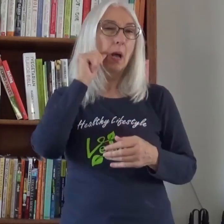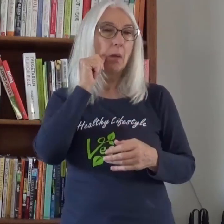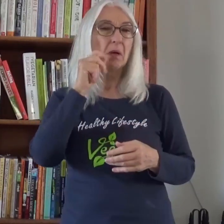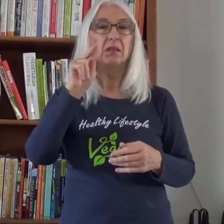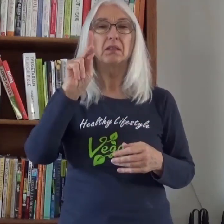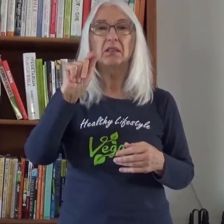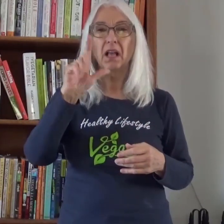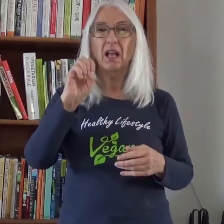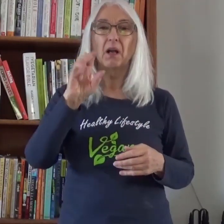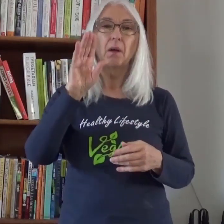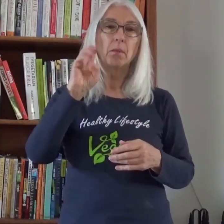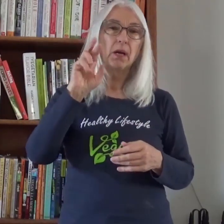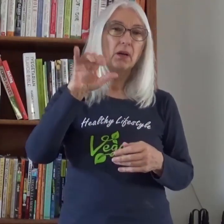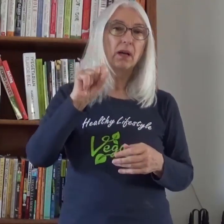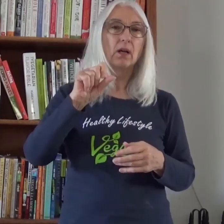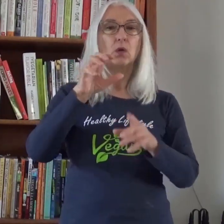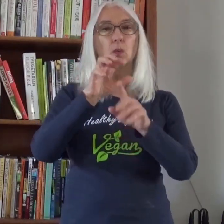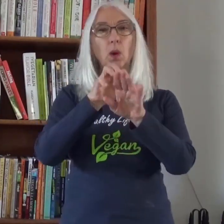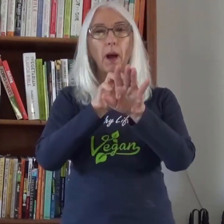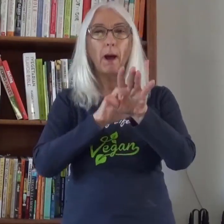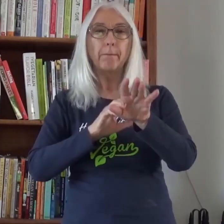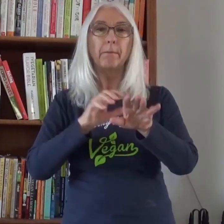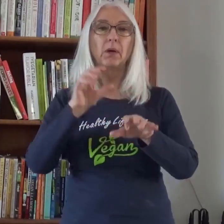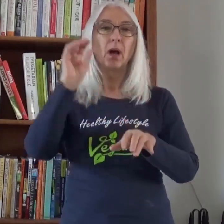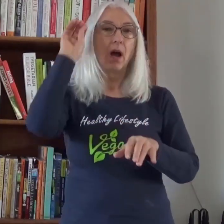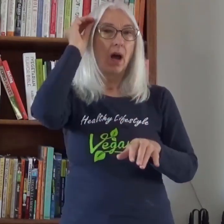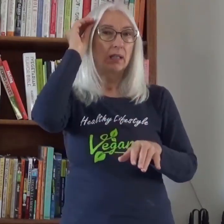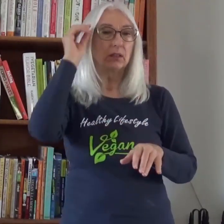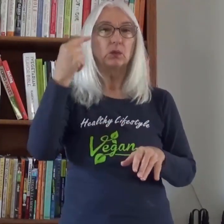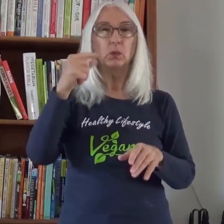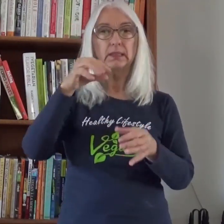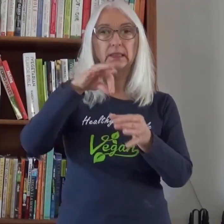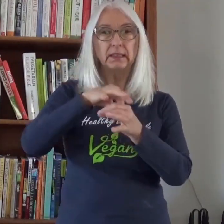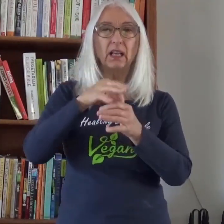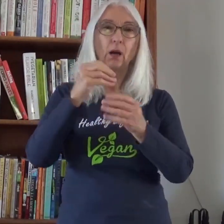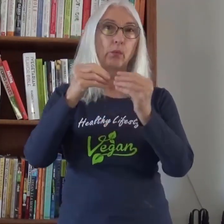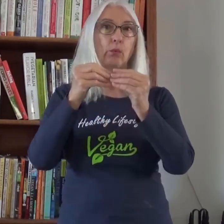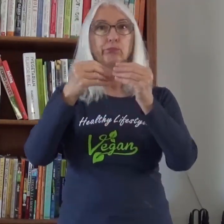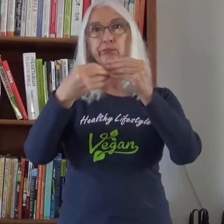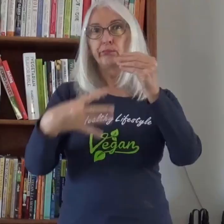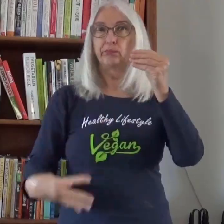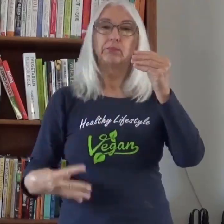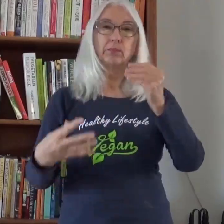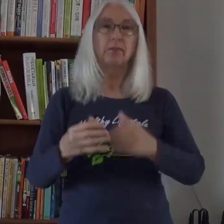apples, kale, berries, grapes, onion, green tea and more.